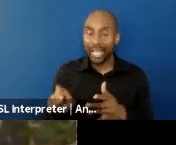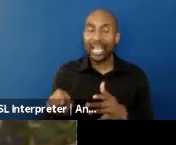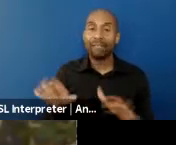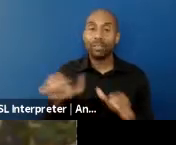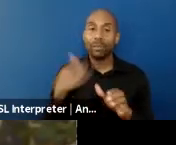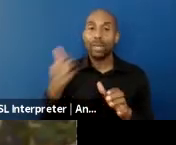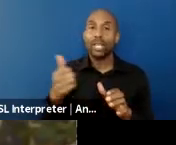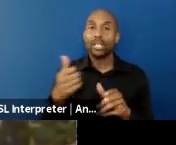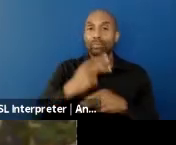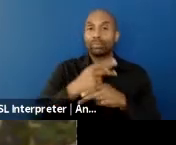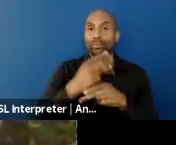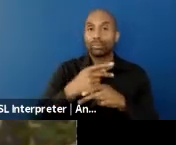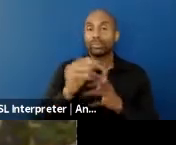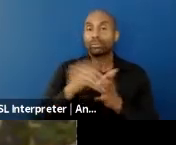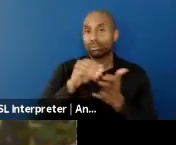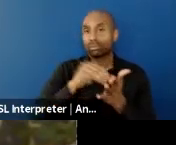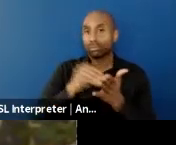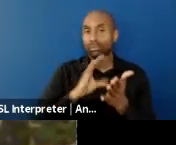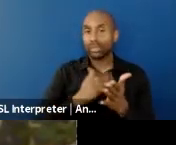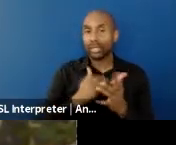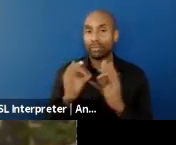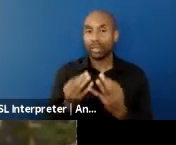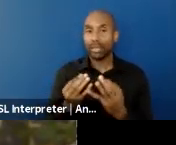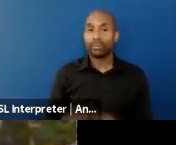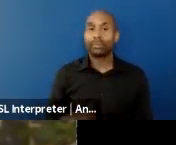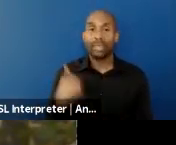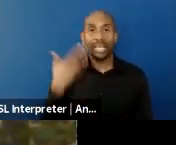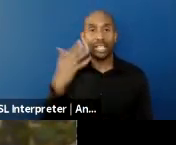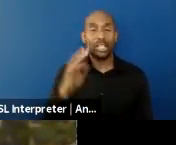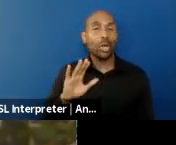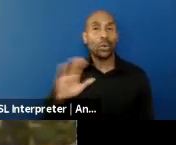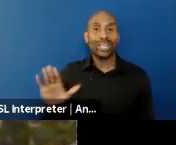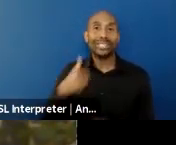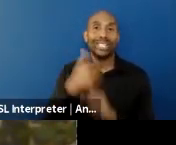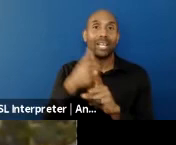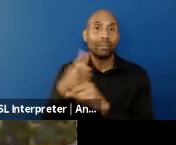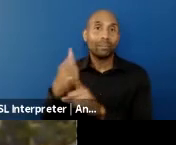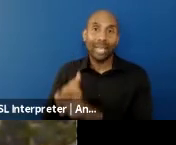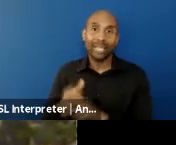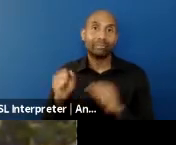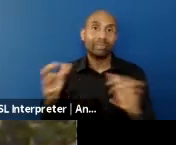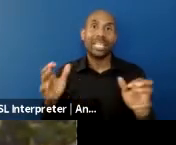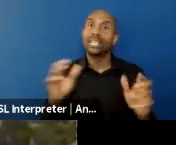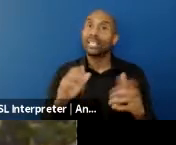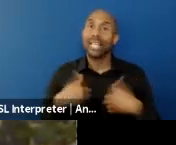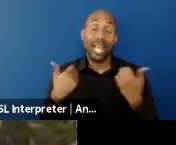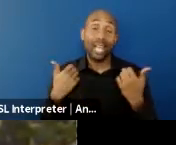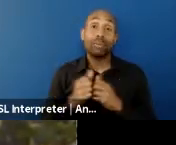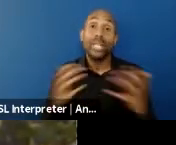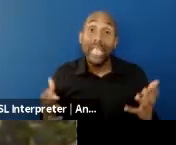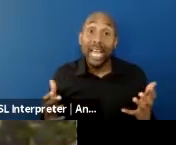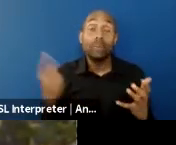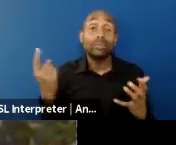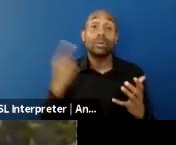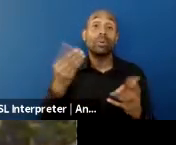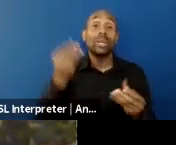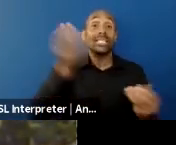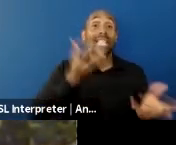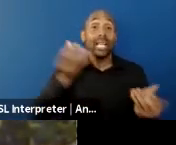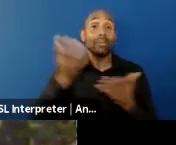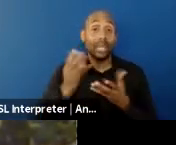Because I would have never known his impact on people's lives if I did not get told the